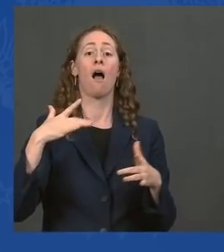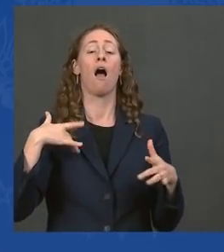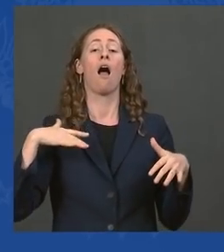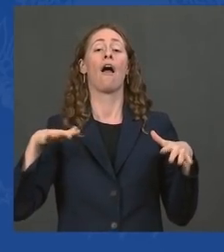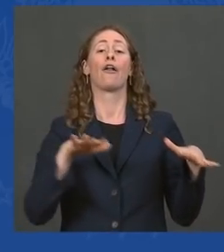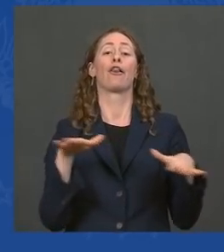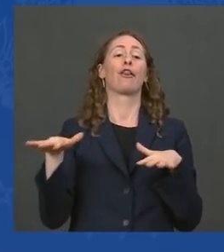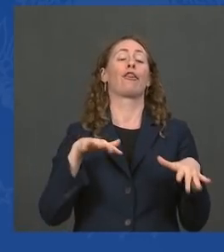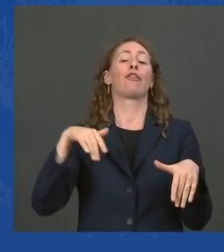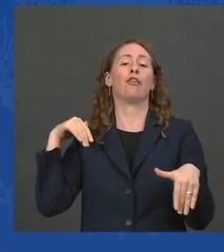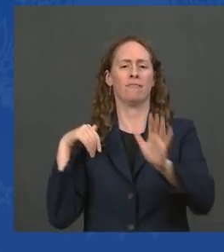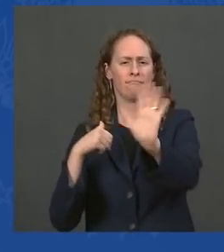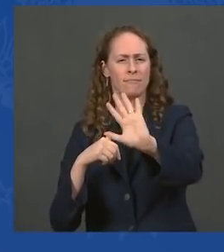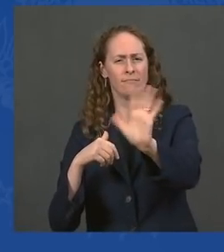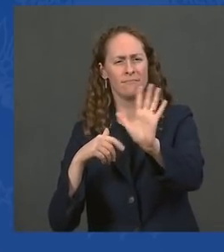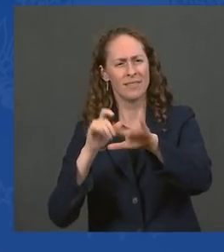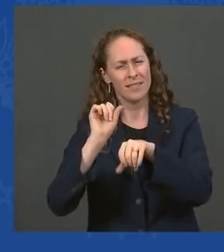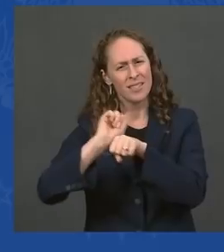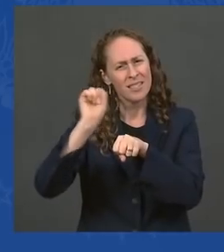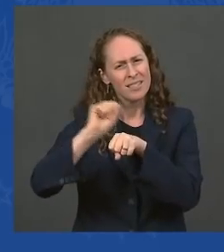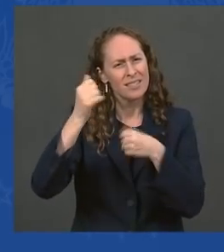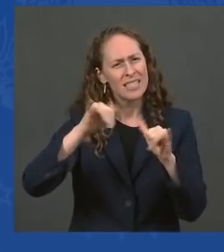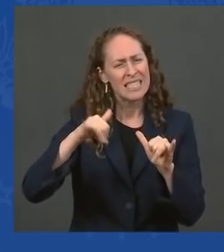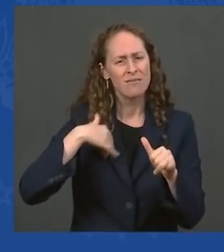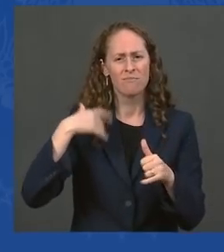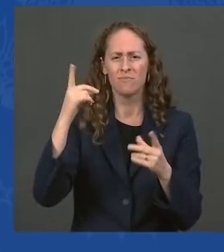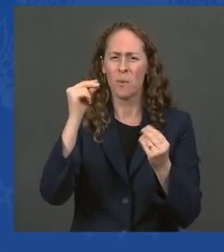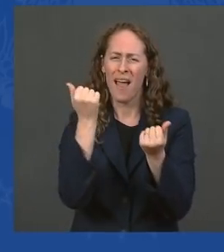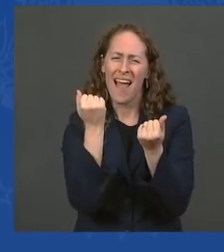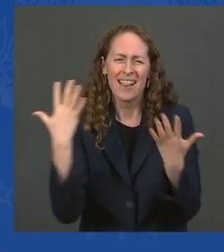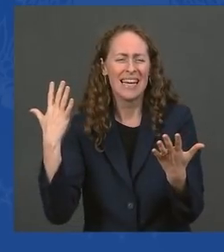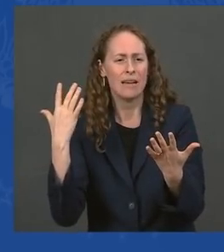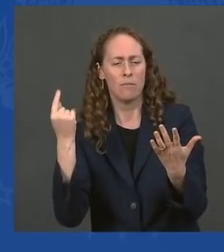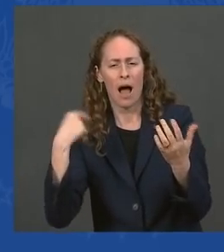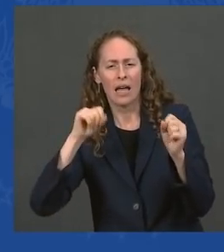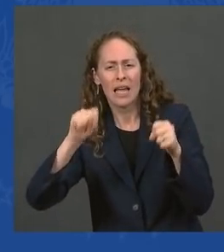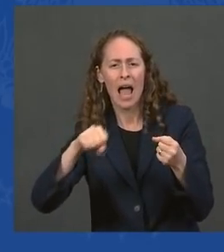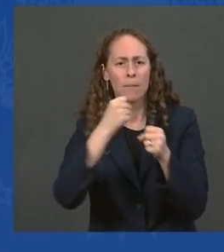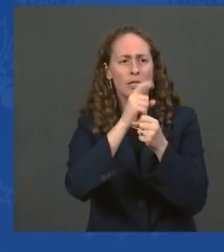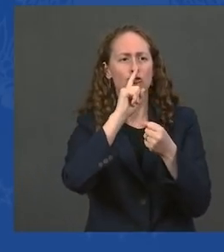My team and I are doing everything we can. But I'm calling on more businesses to step up.